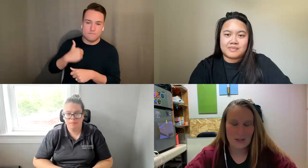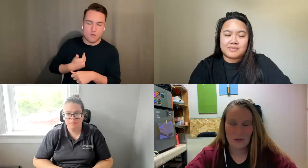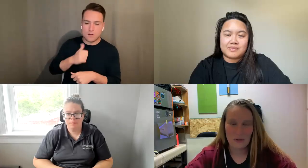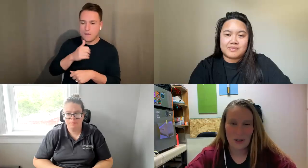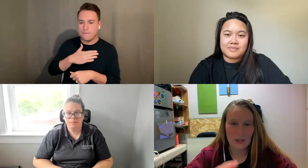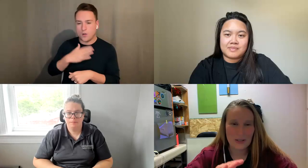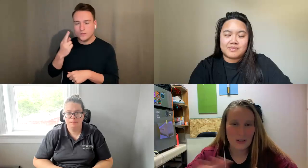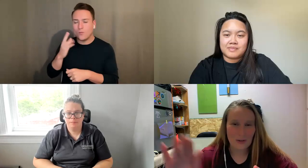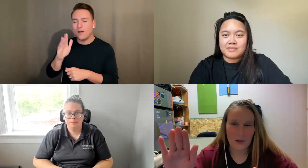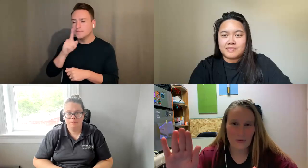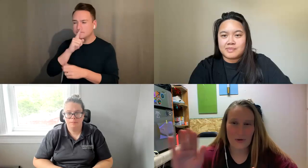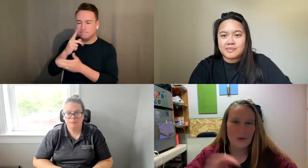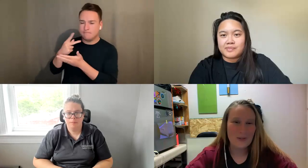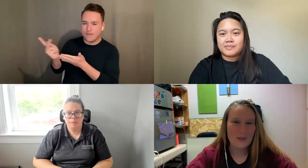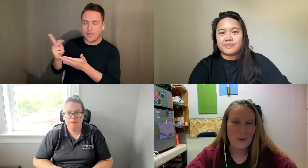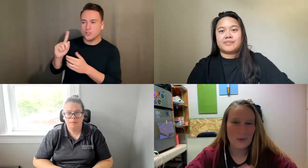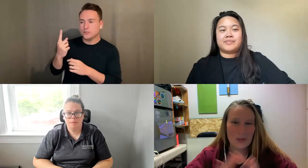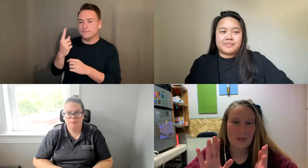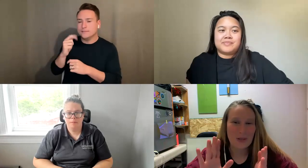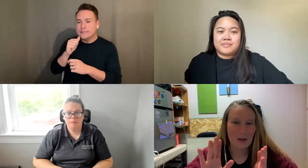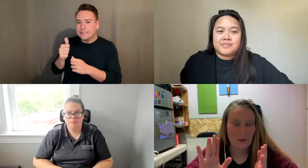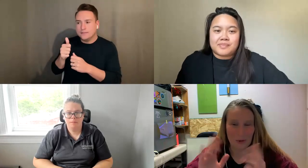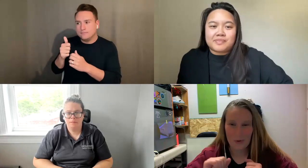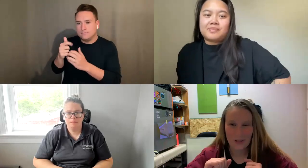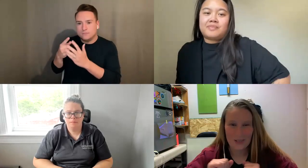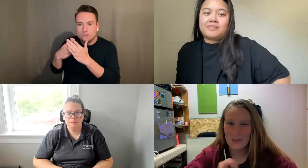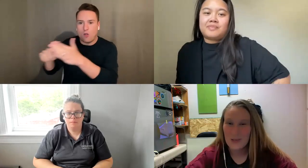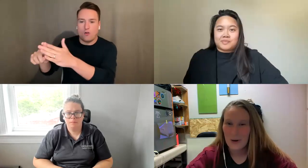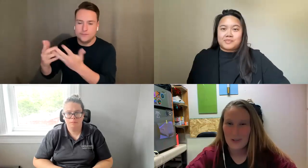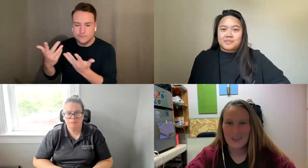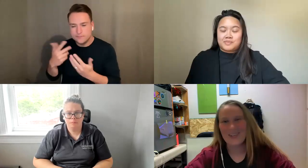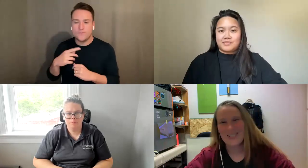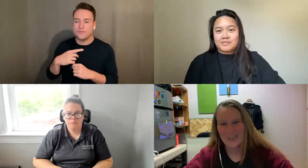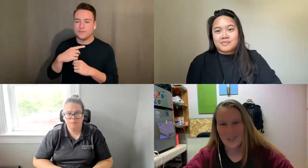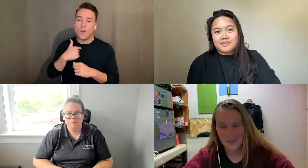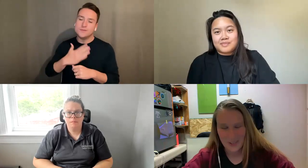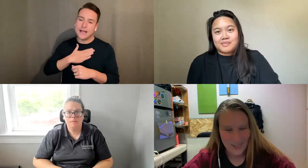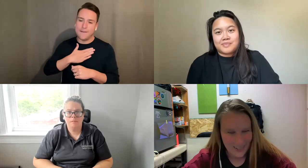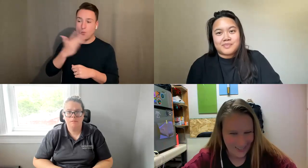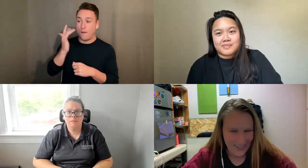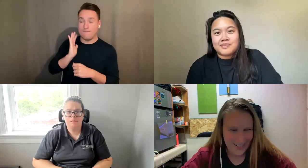Actually it didn't fail, I didn't get off the ground, which I was glad for because I wasn't ready at that time anyway.